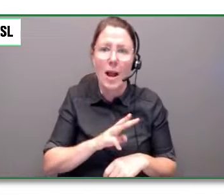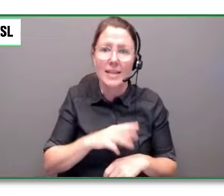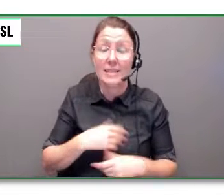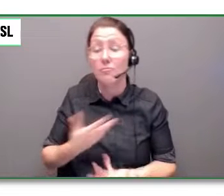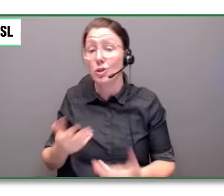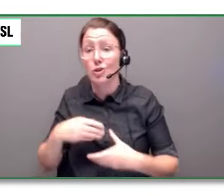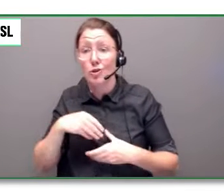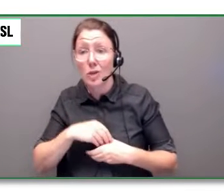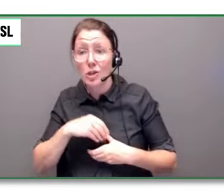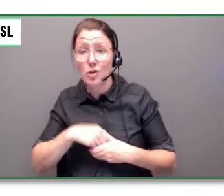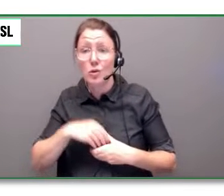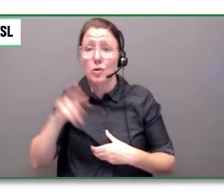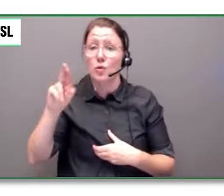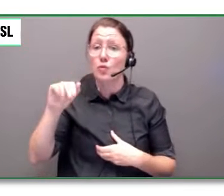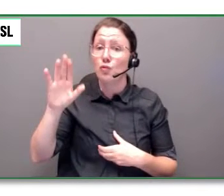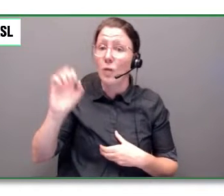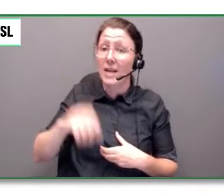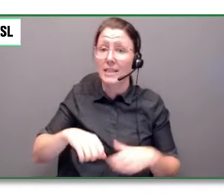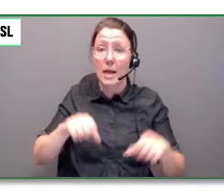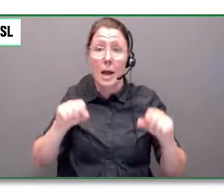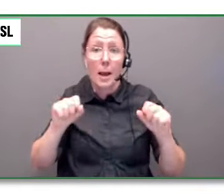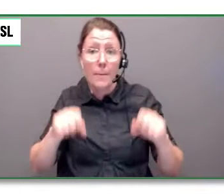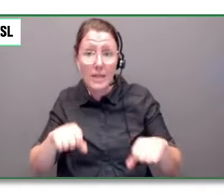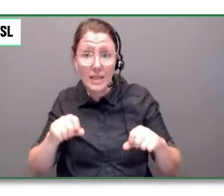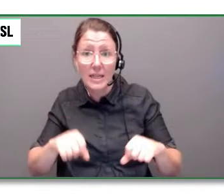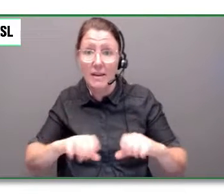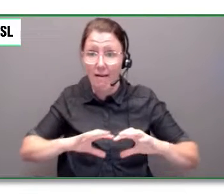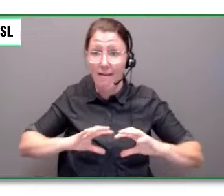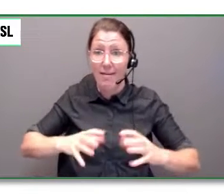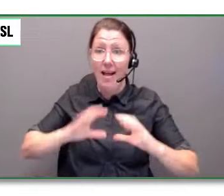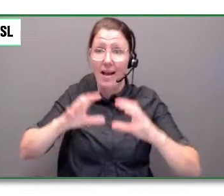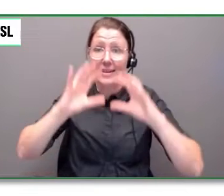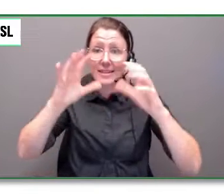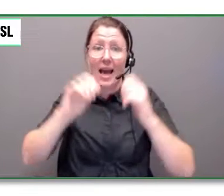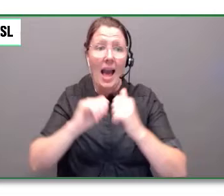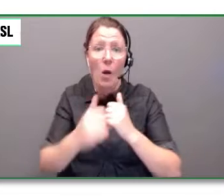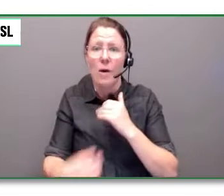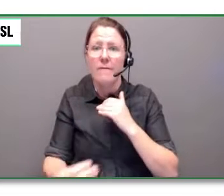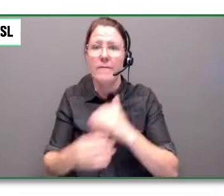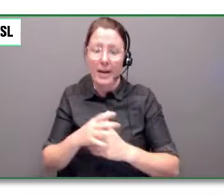shape the author's standpoint toward the natural world. So we're not just looking